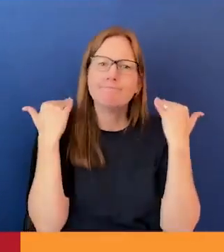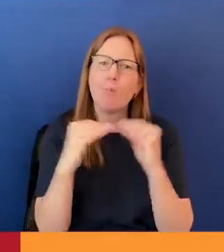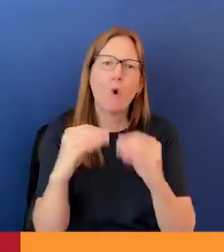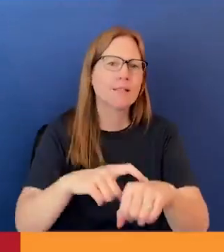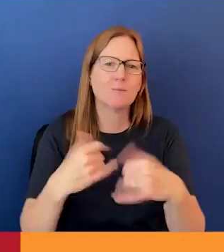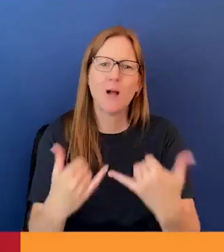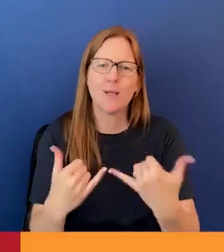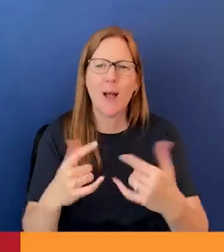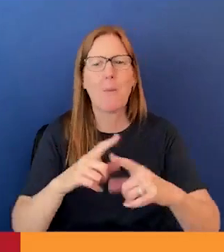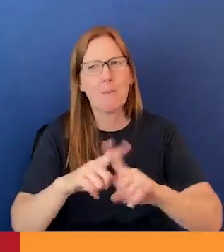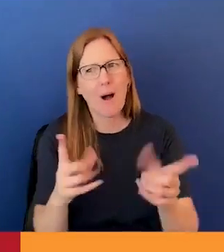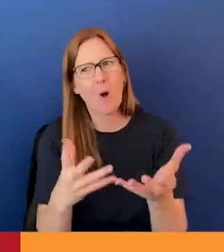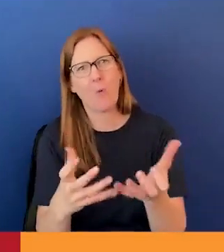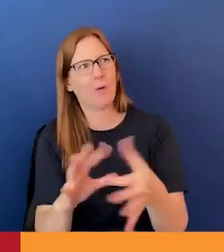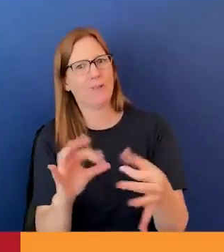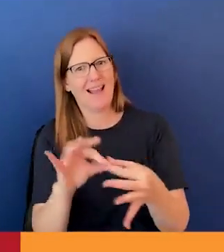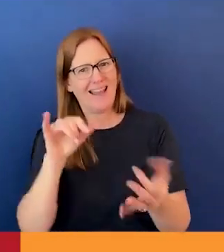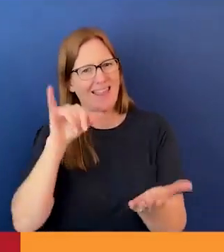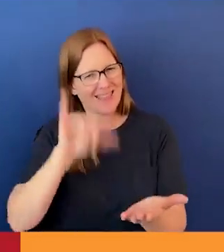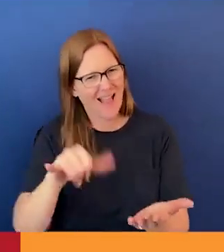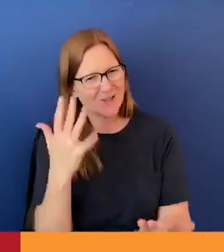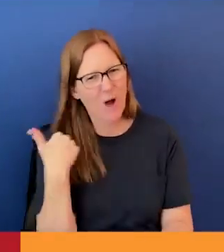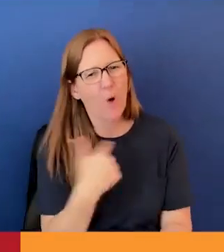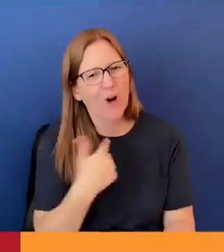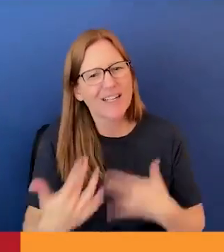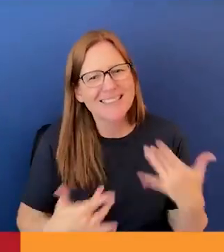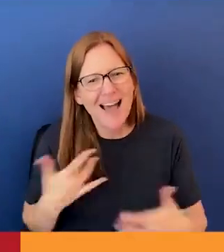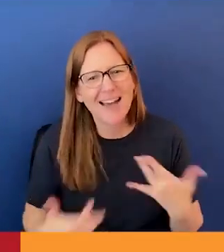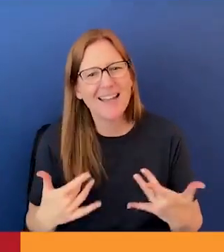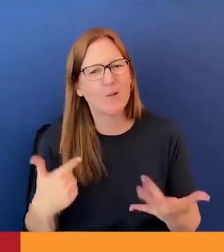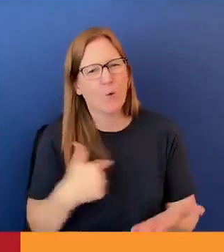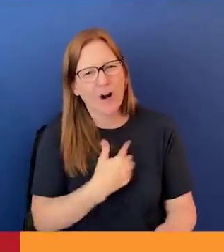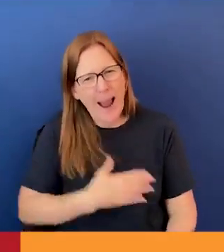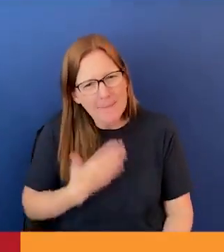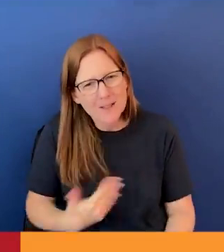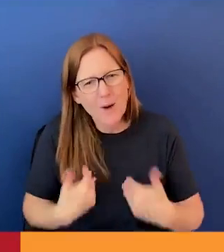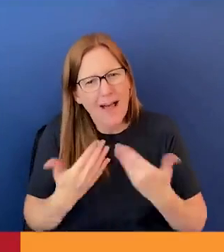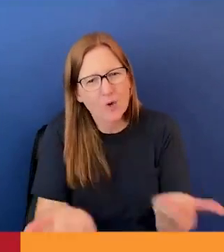this is why we're excited. This is why we're so happy to have you all on the line and interested.